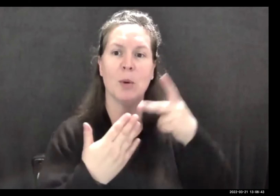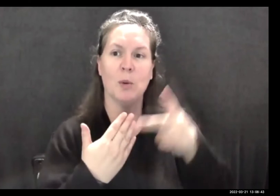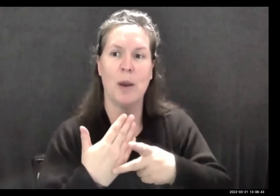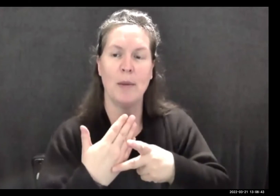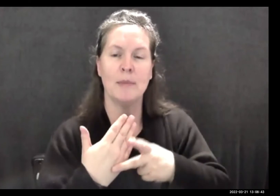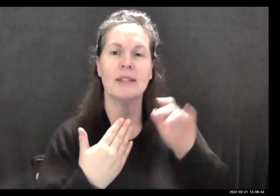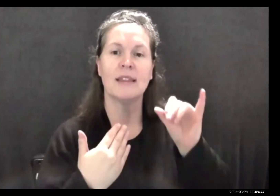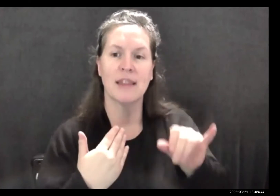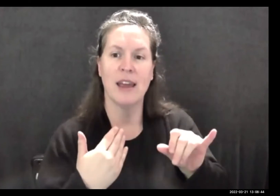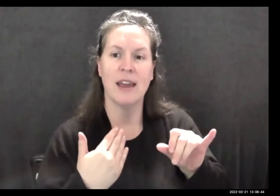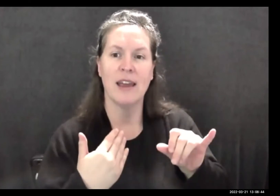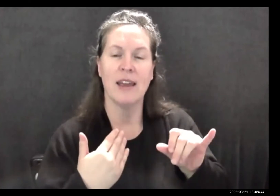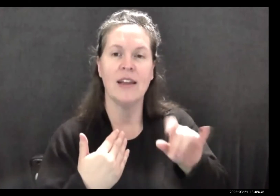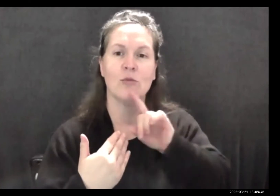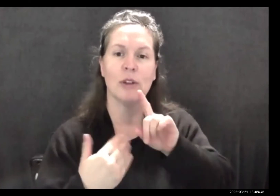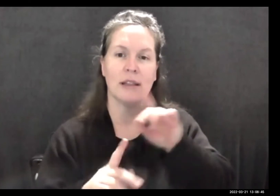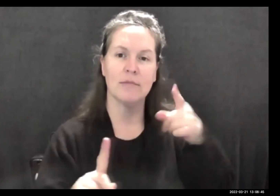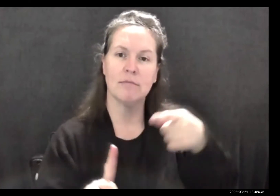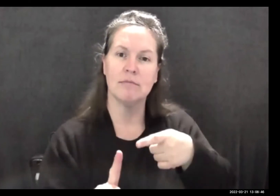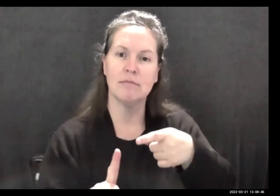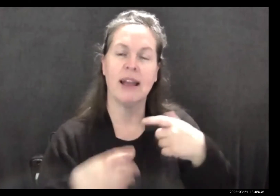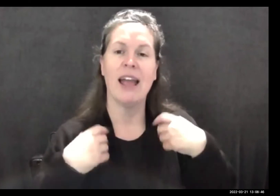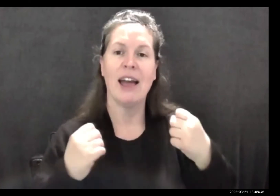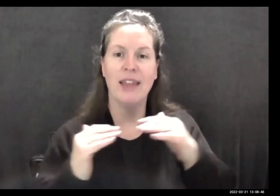that really point to health equity exist now.